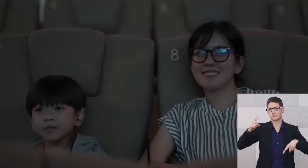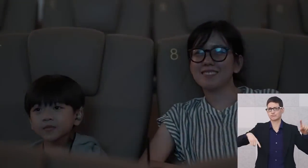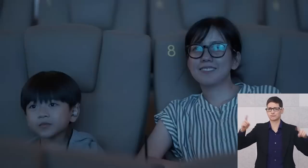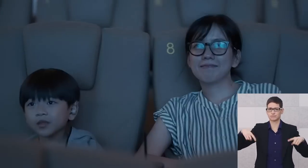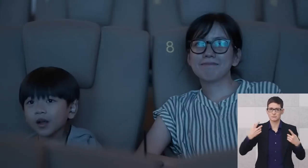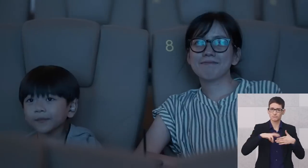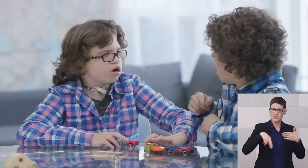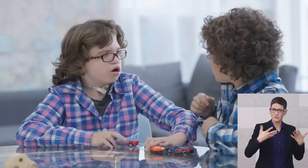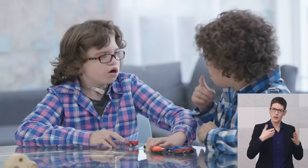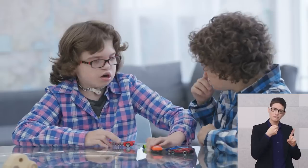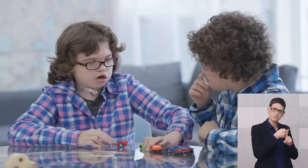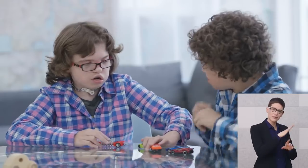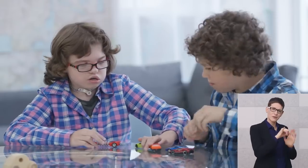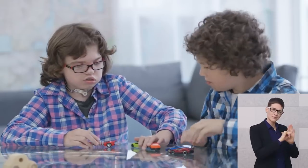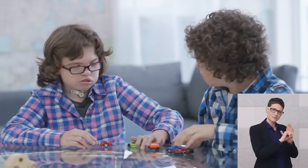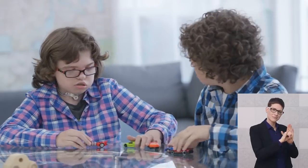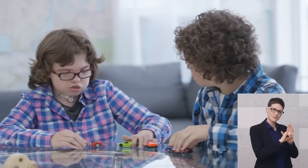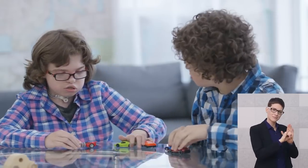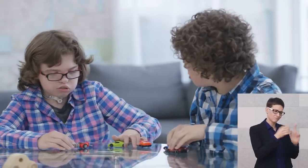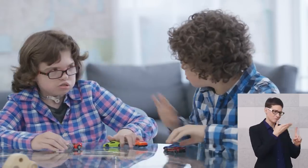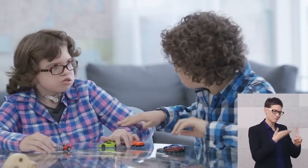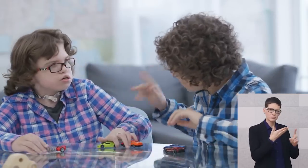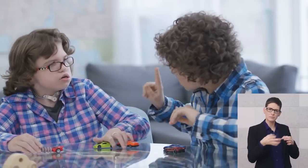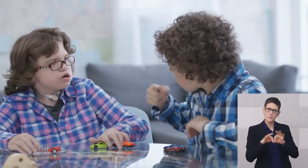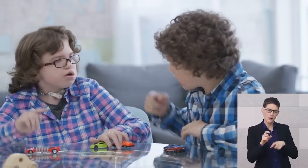result in complex Deaf identities.